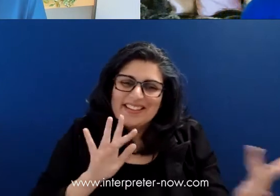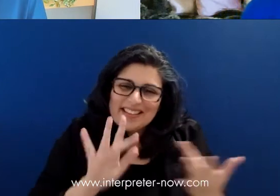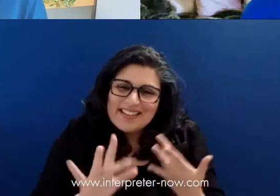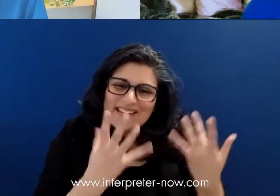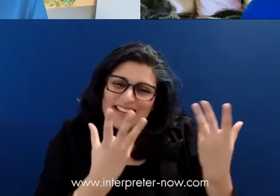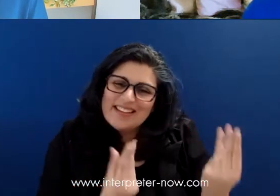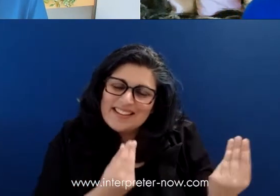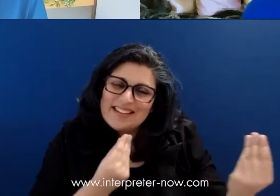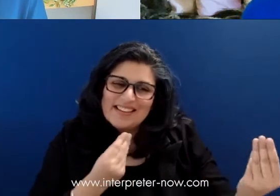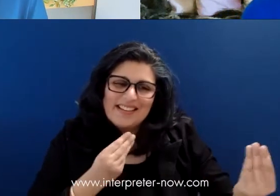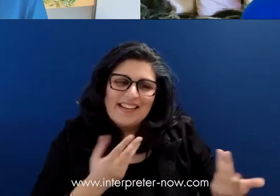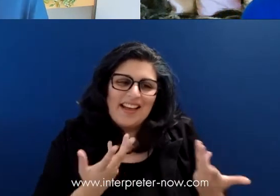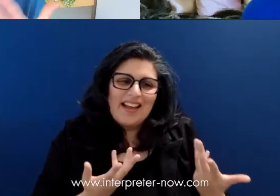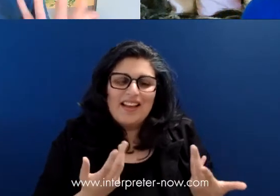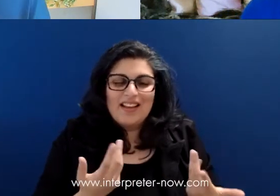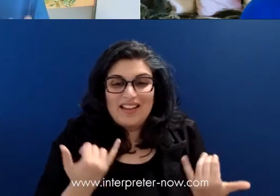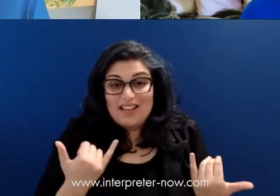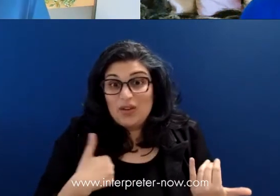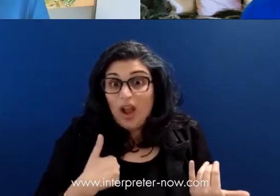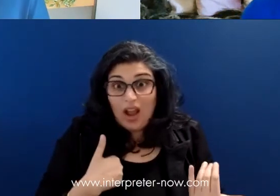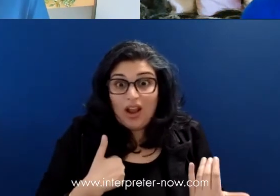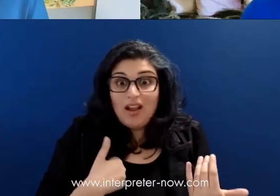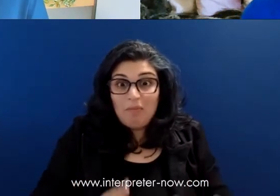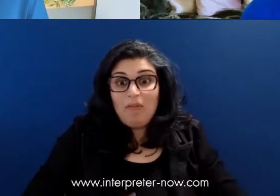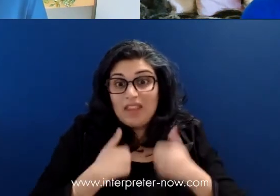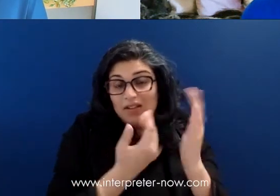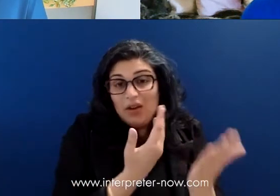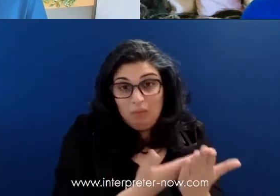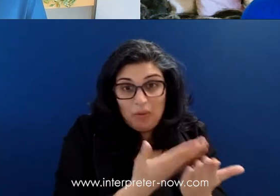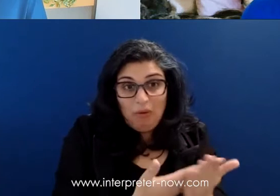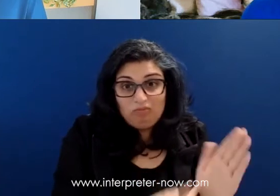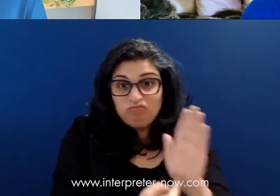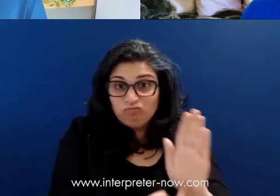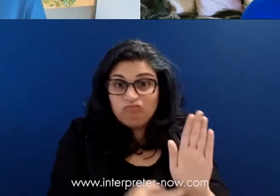So I'm kind of living proof that that is a possibility, that you can learn empathy.